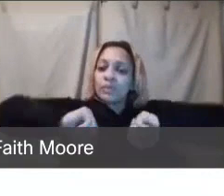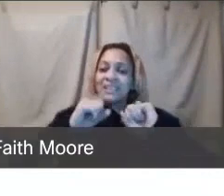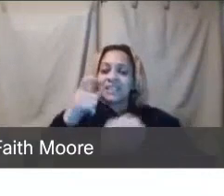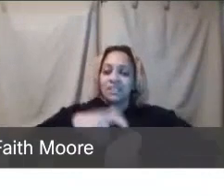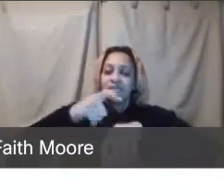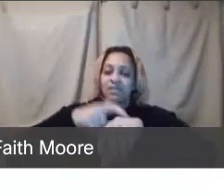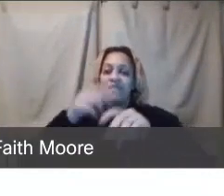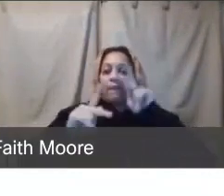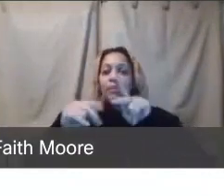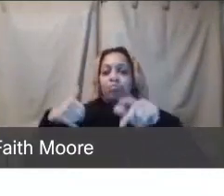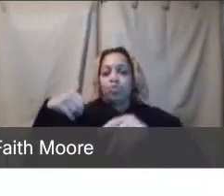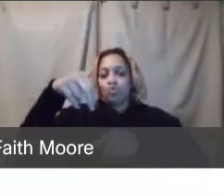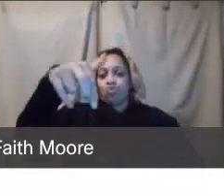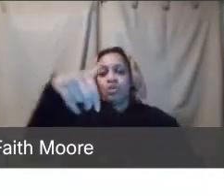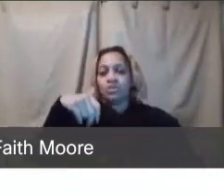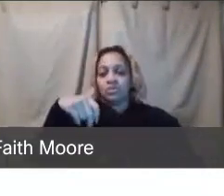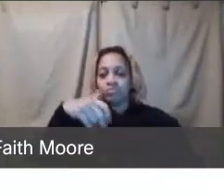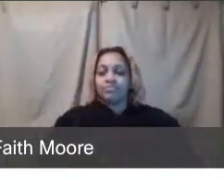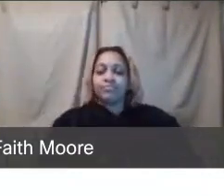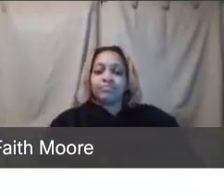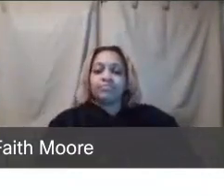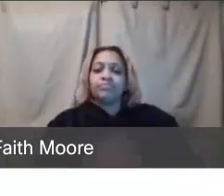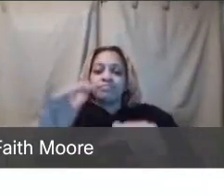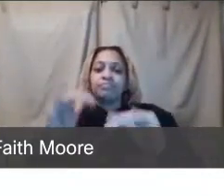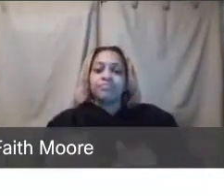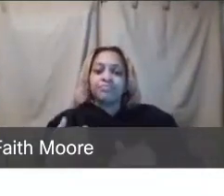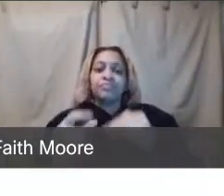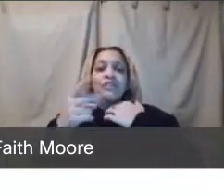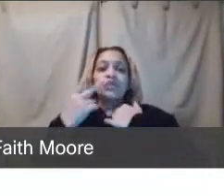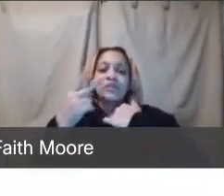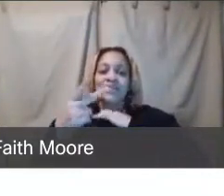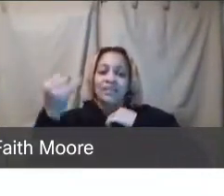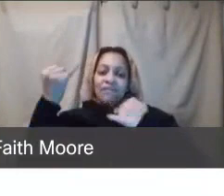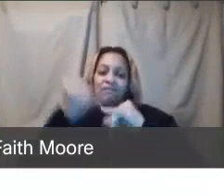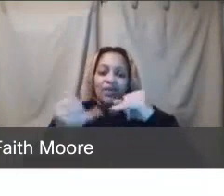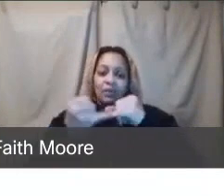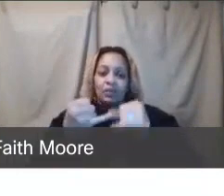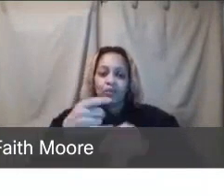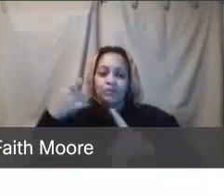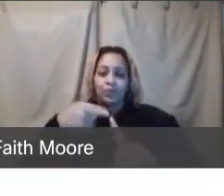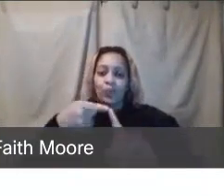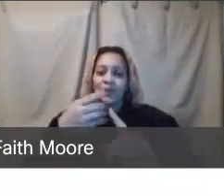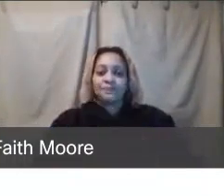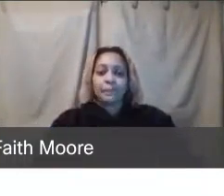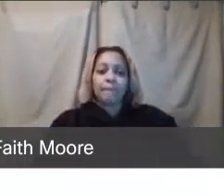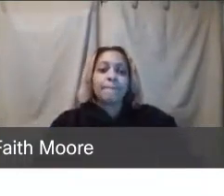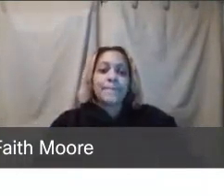So, if we go down, we're going to wind up at our final sticking point. So, main avenue,